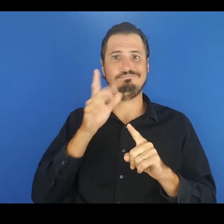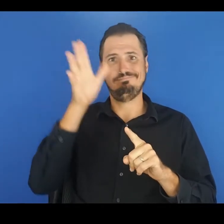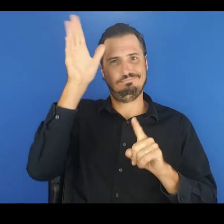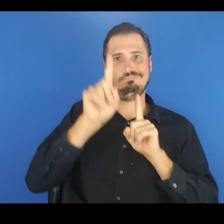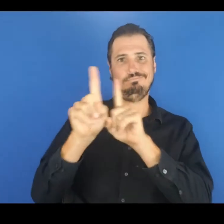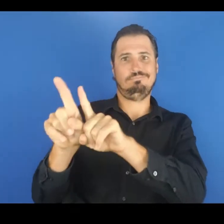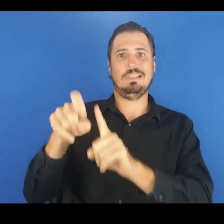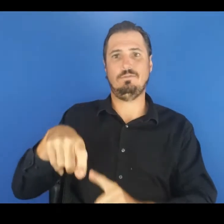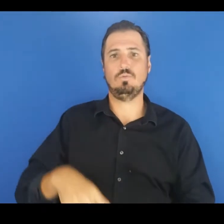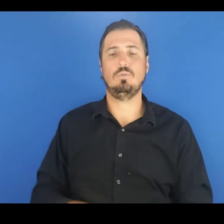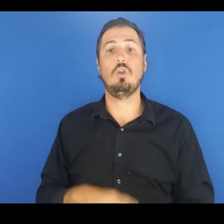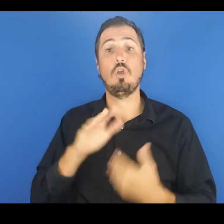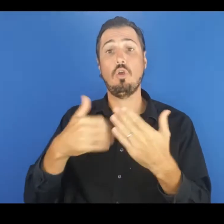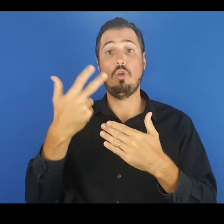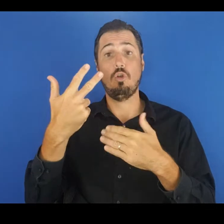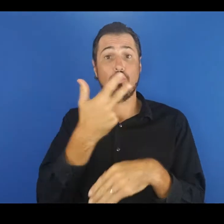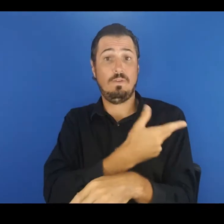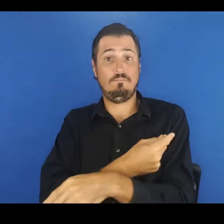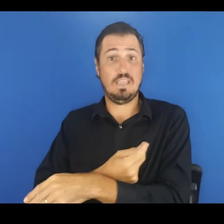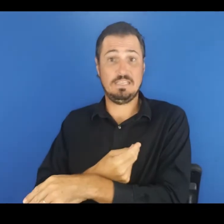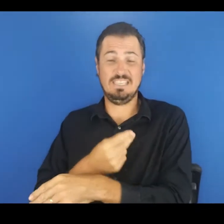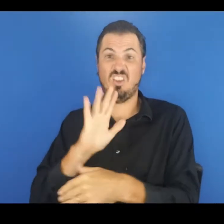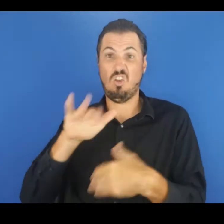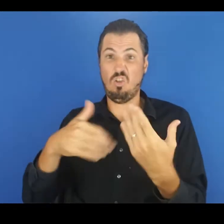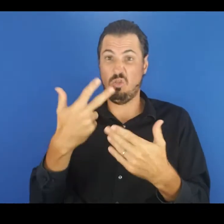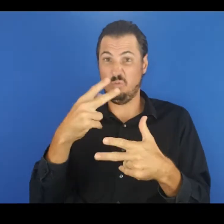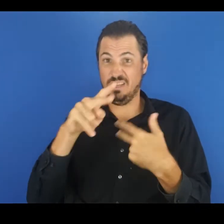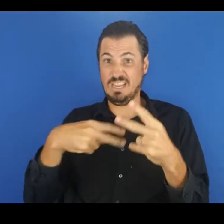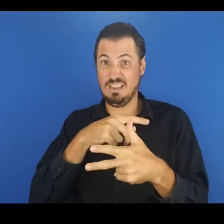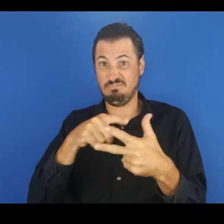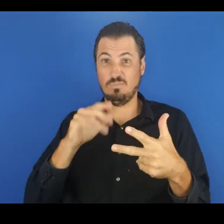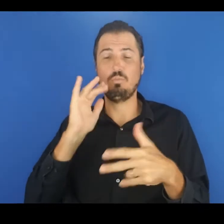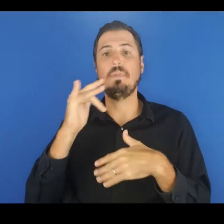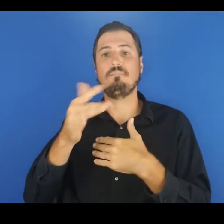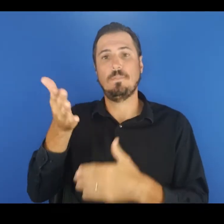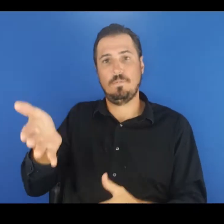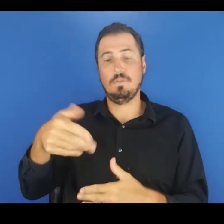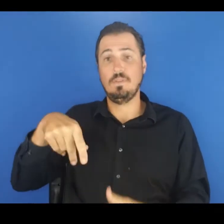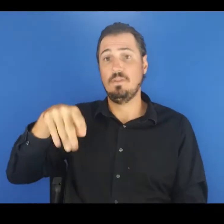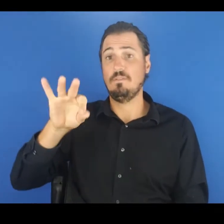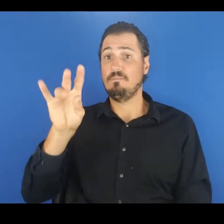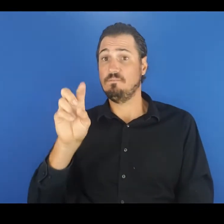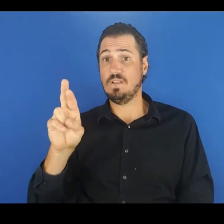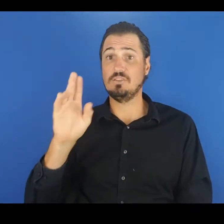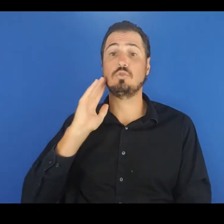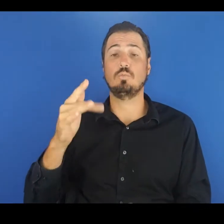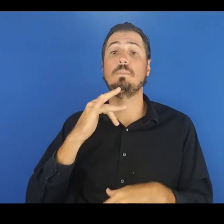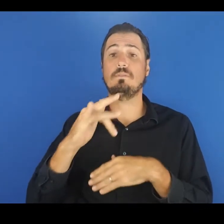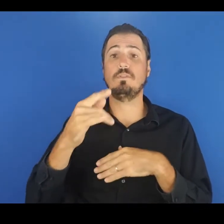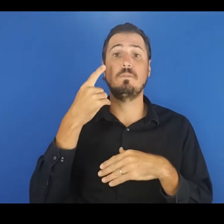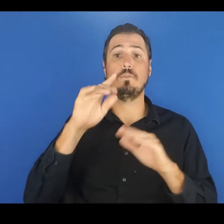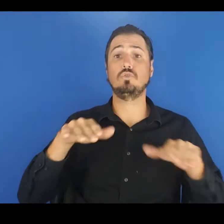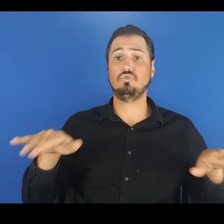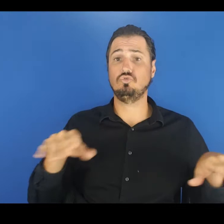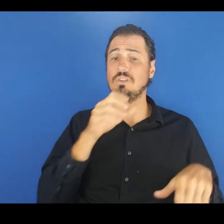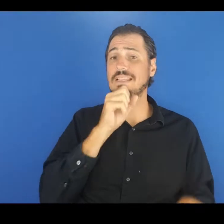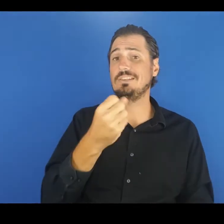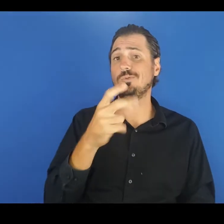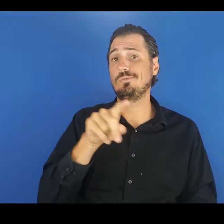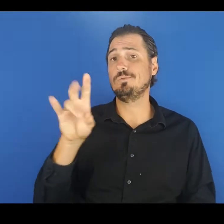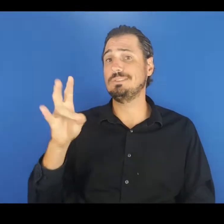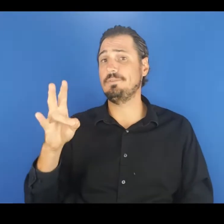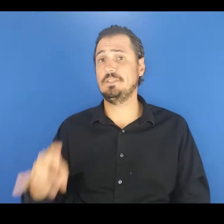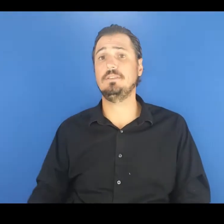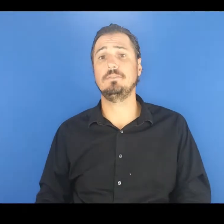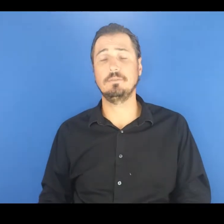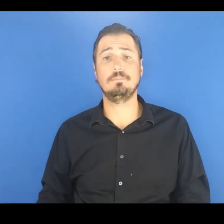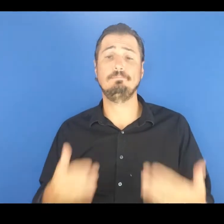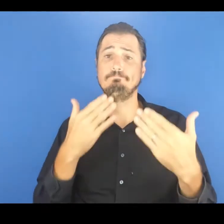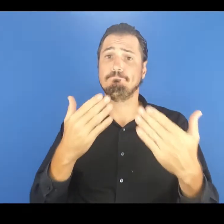All three vaccines will be available at this clinic to adults, and the Pfizer vaccine will be available to children aged 12 to 17.